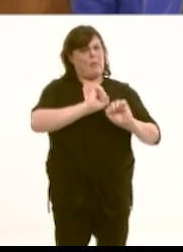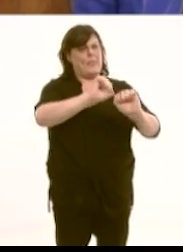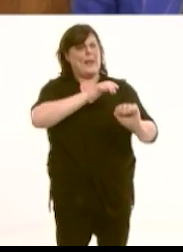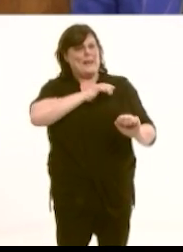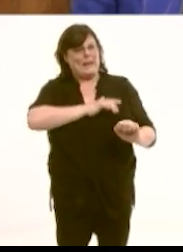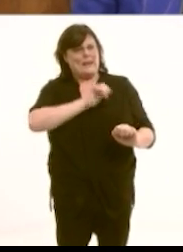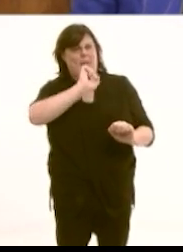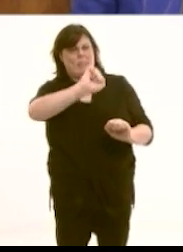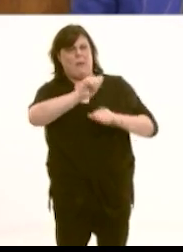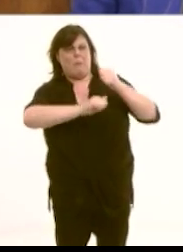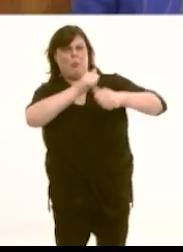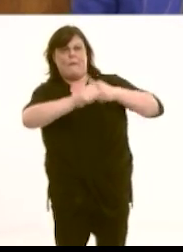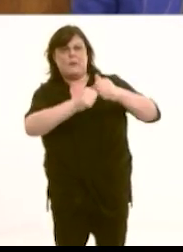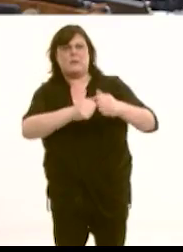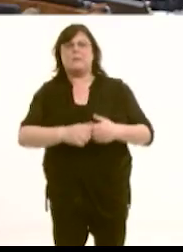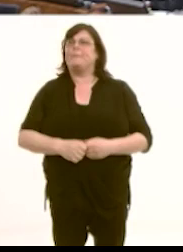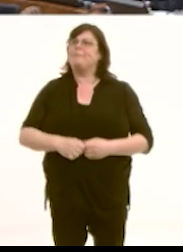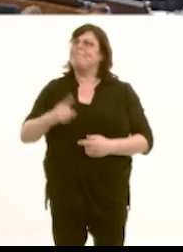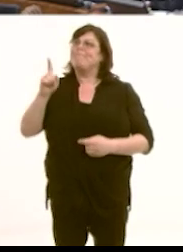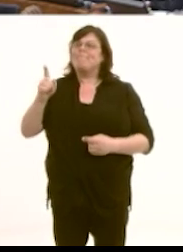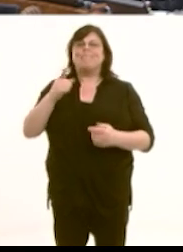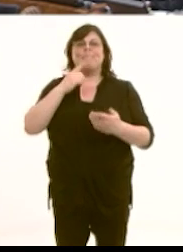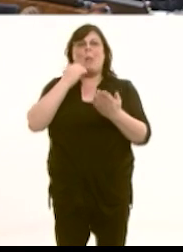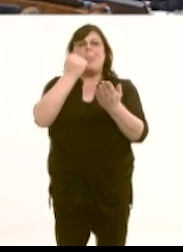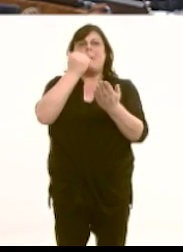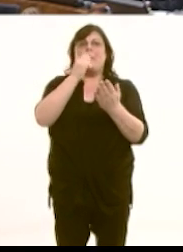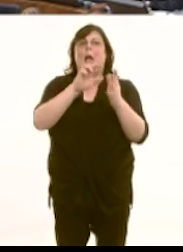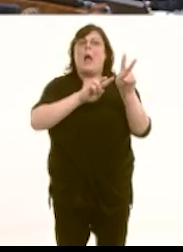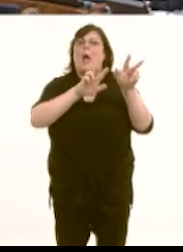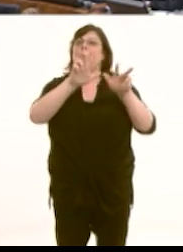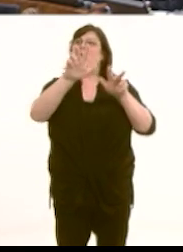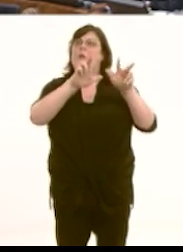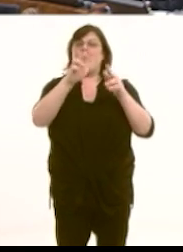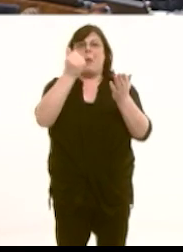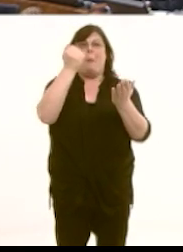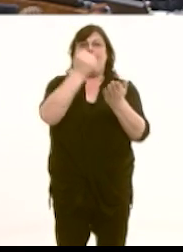Elin Jones: First Minister, the Post Office intends to close the crown post office in